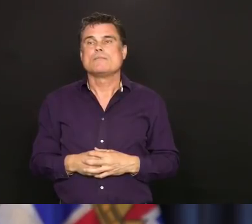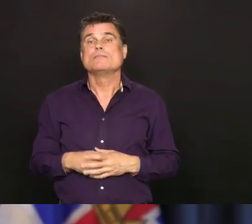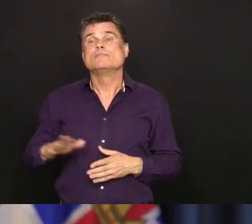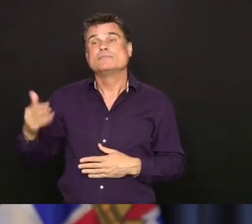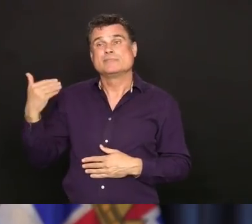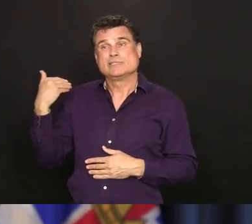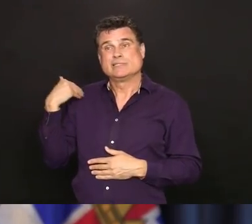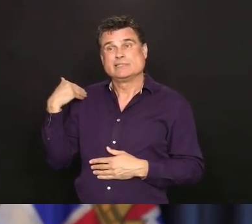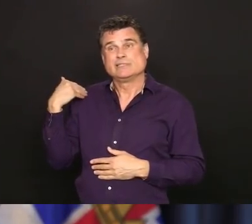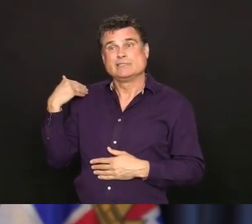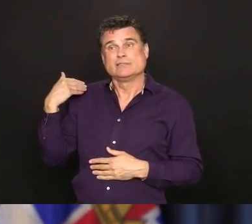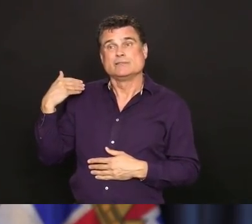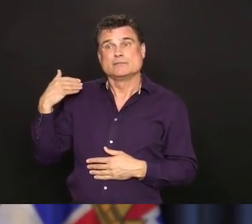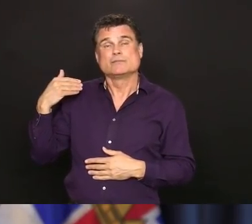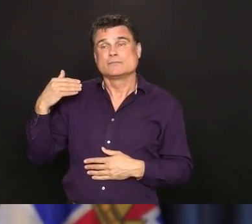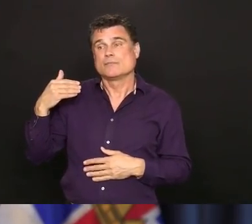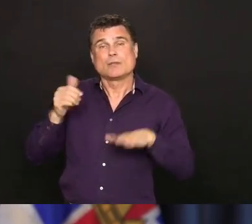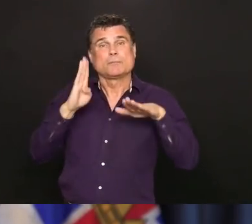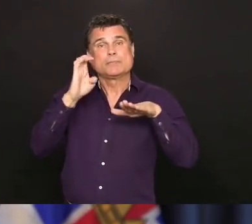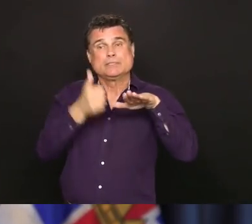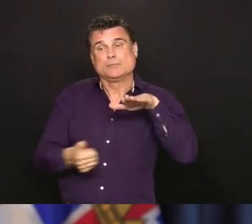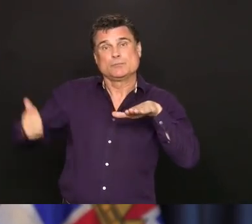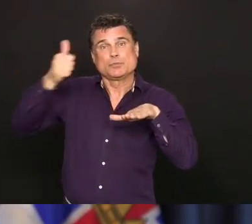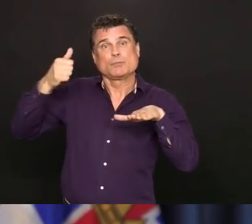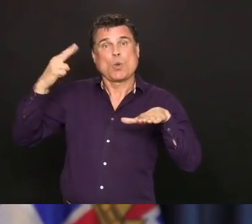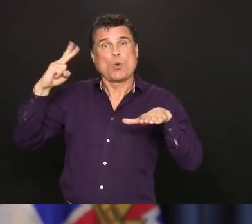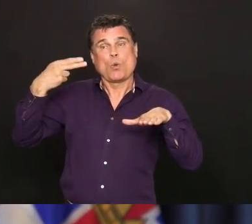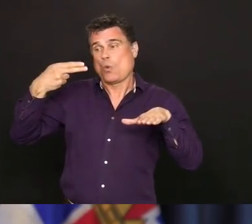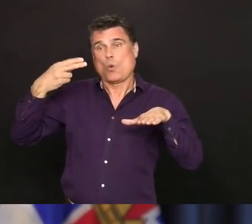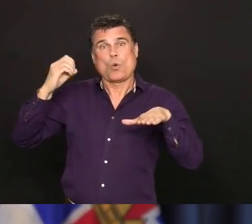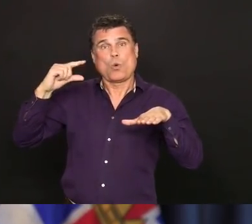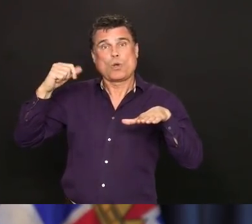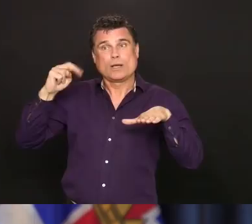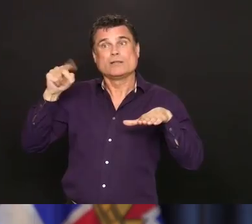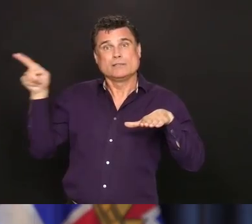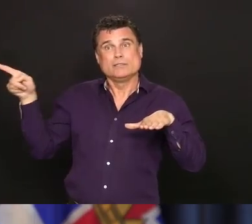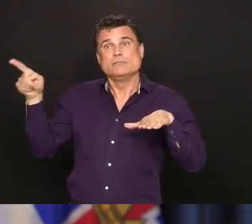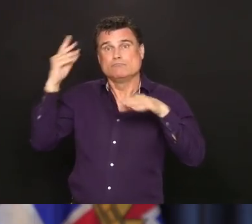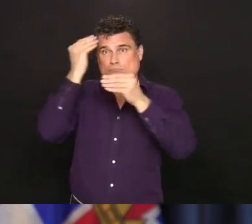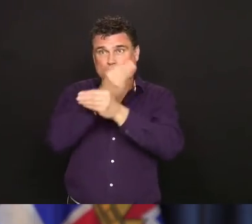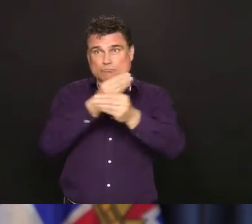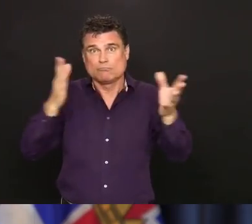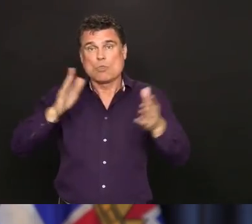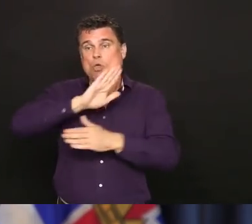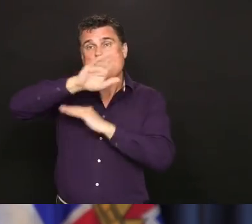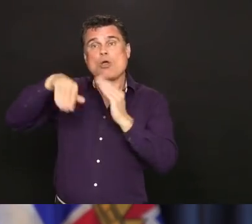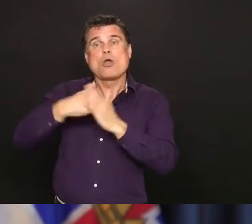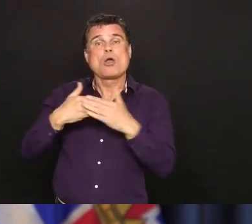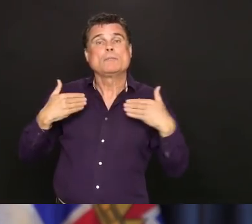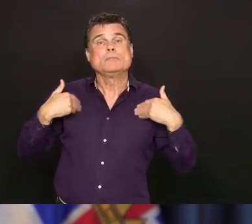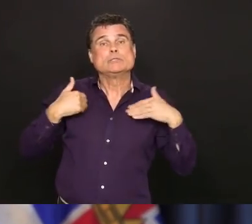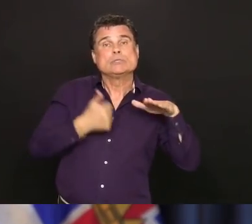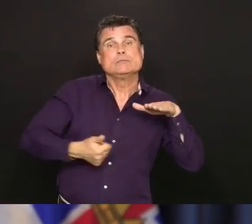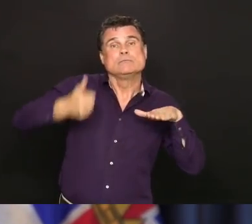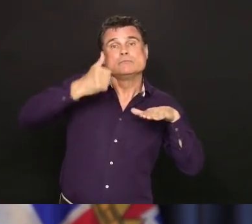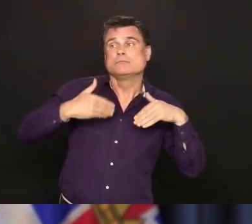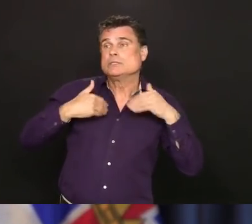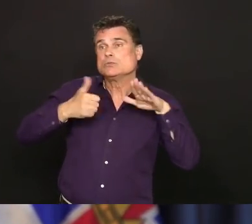approach on how to best move BC forward. This involves all ministries and agencies. As he said, we need to be in